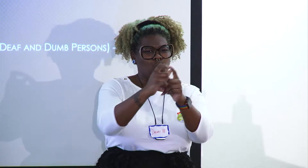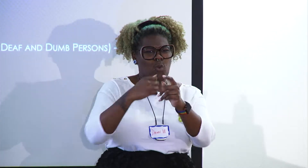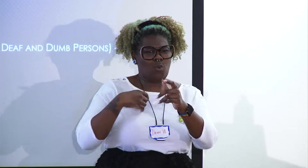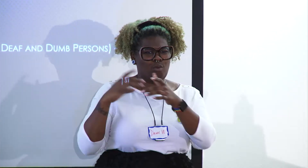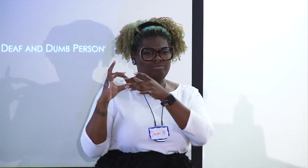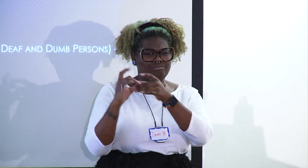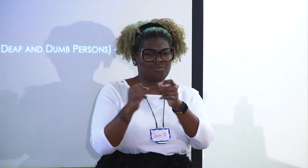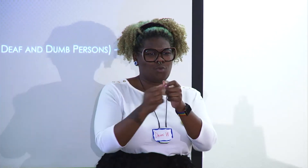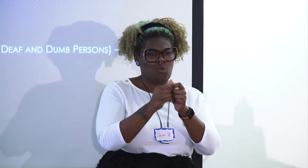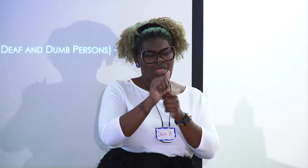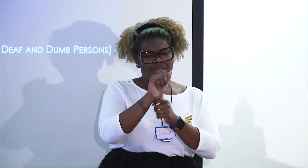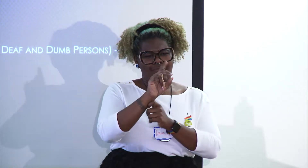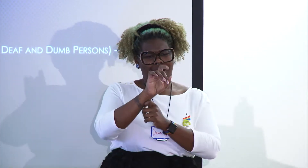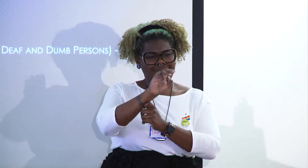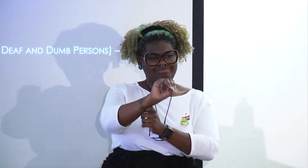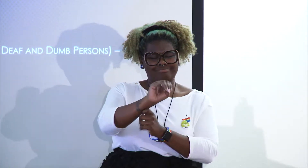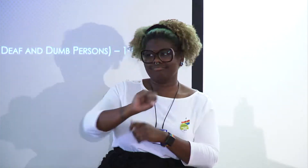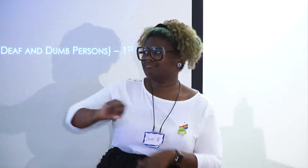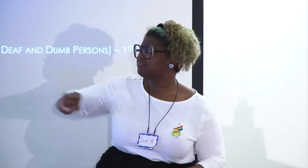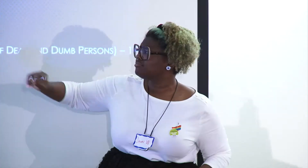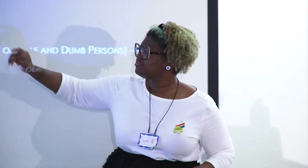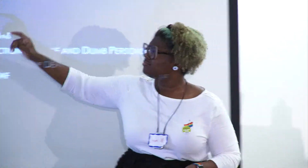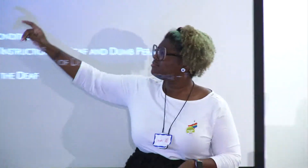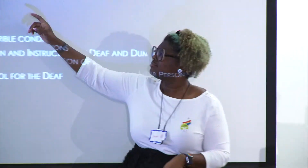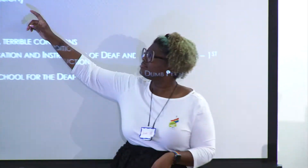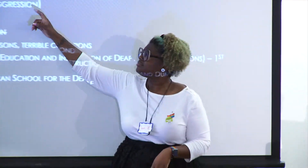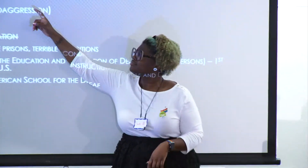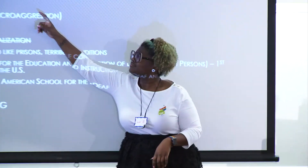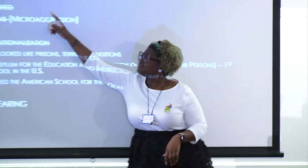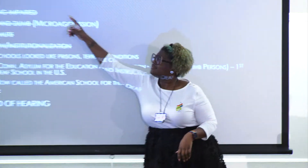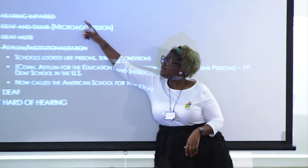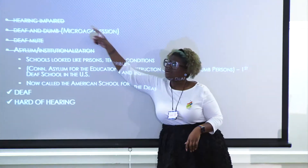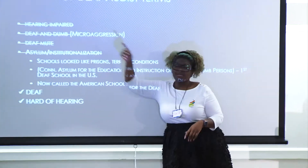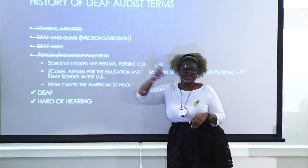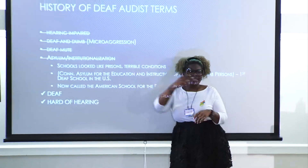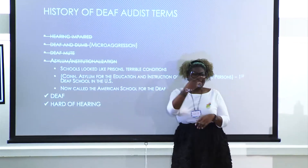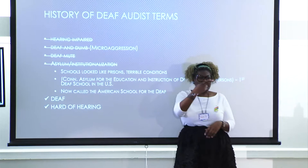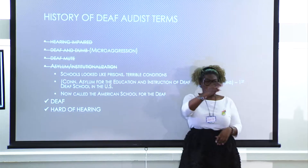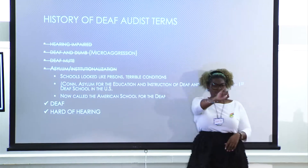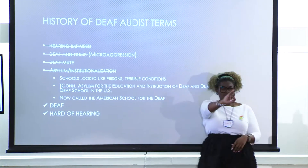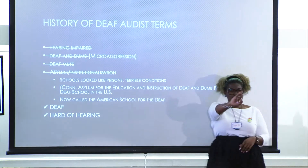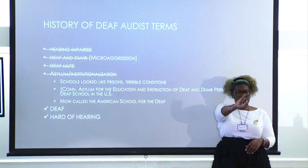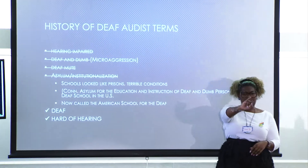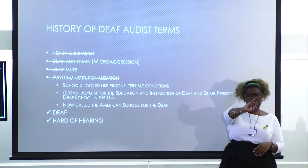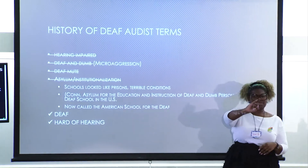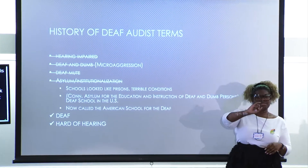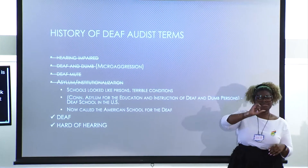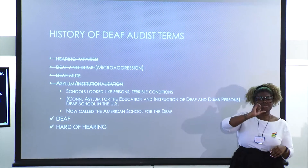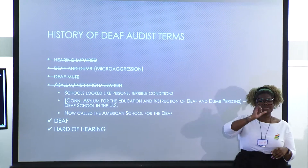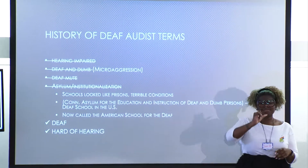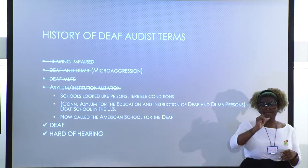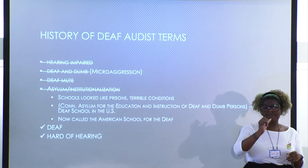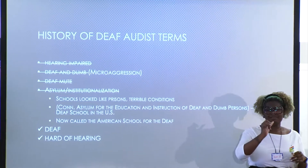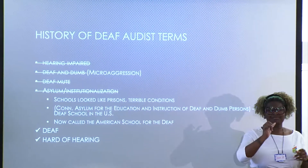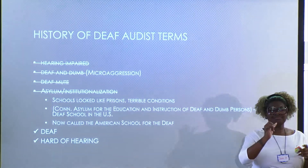of terminology that has been audist, "hearing-impaired" being one of them.